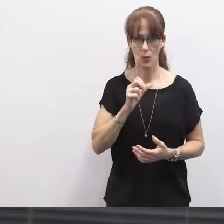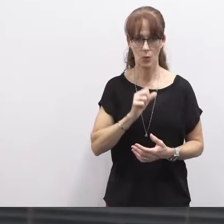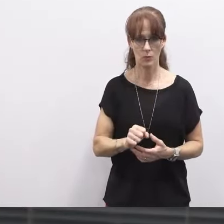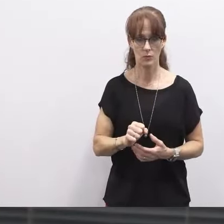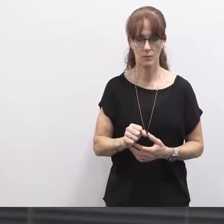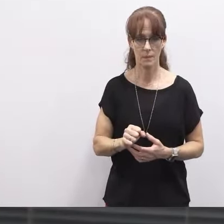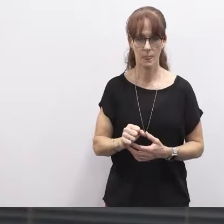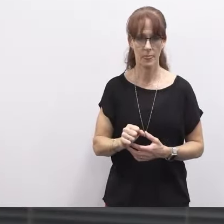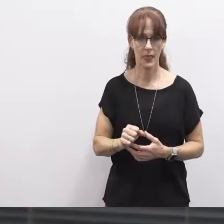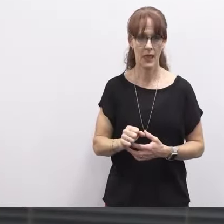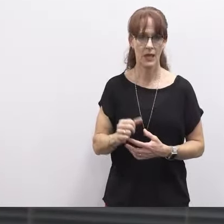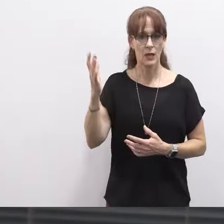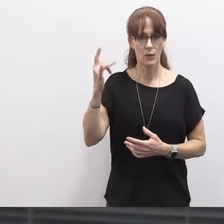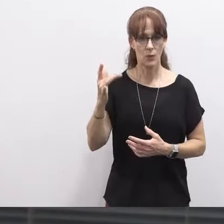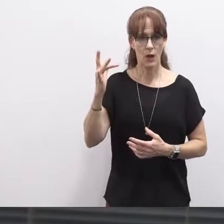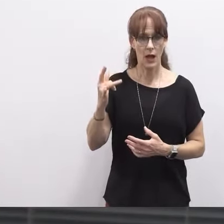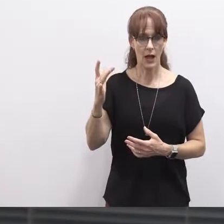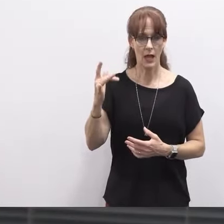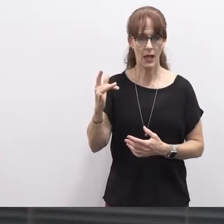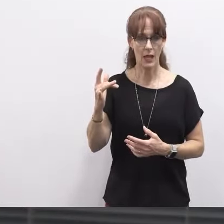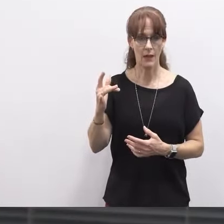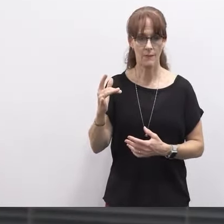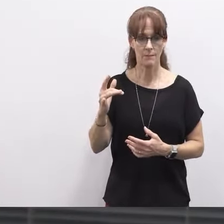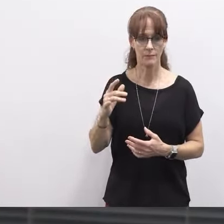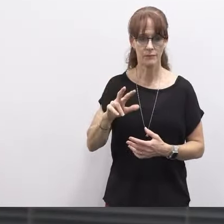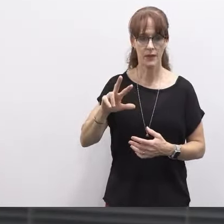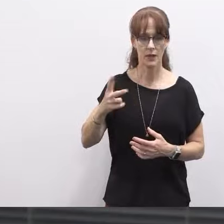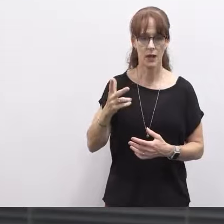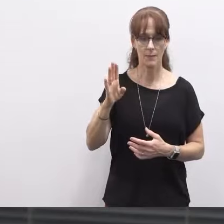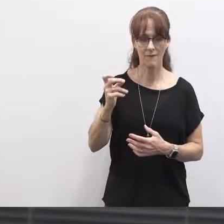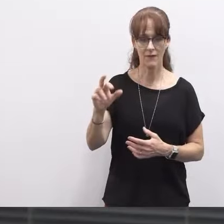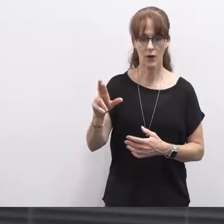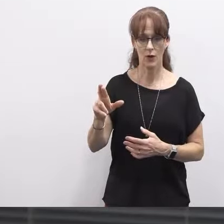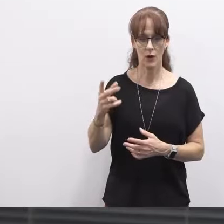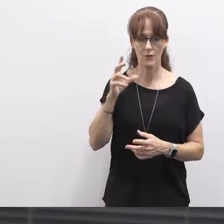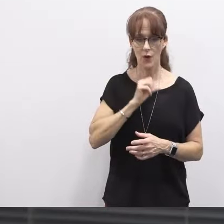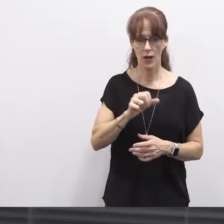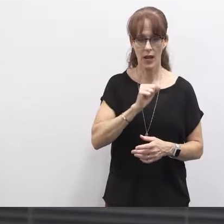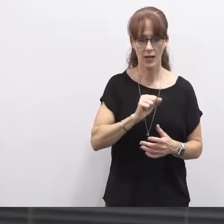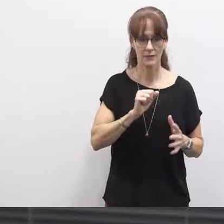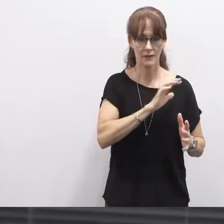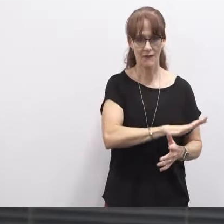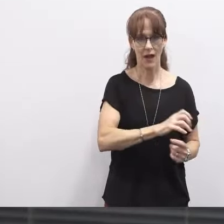This is probably why they put a Tris buffer in the COVID shot for ages five to 11.